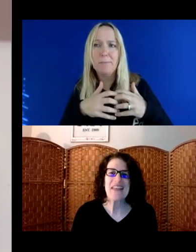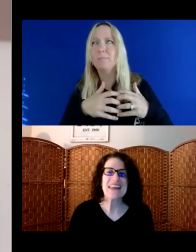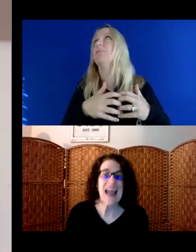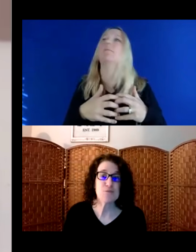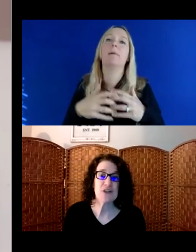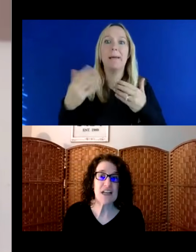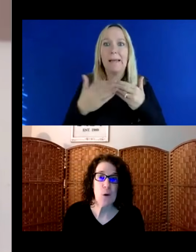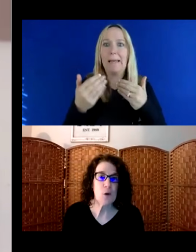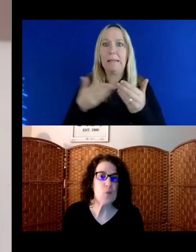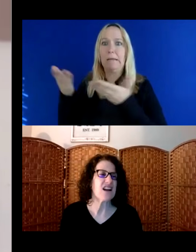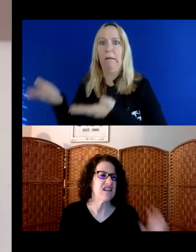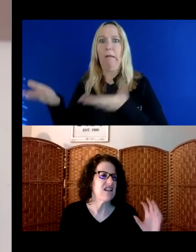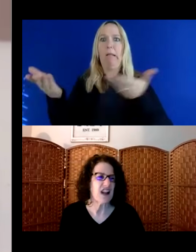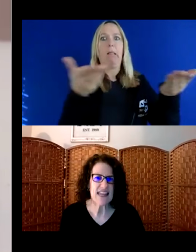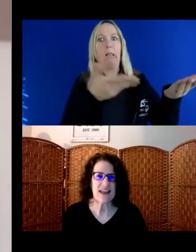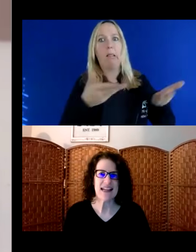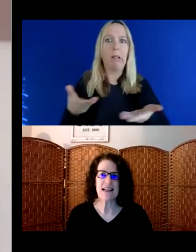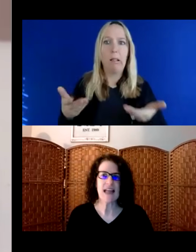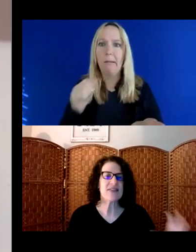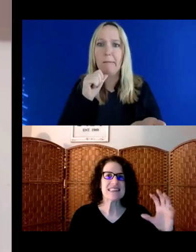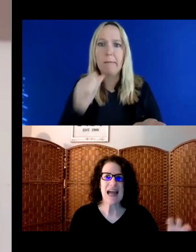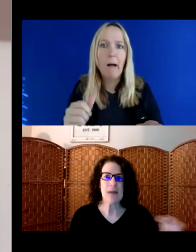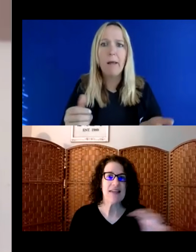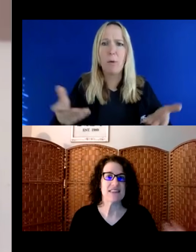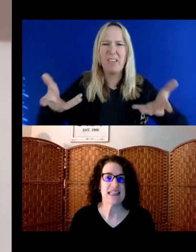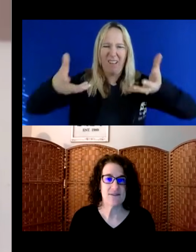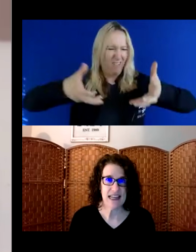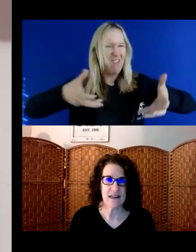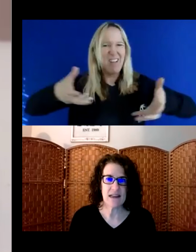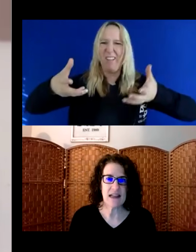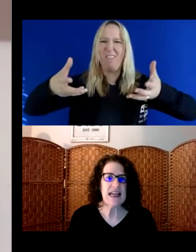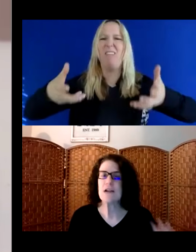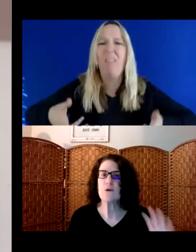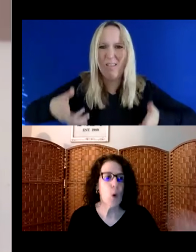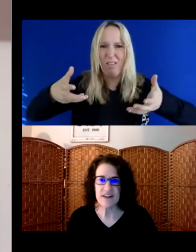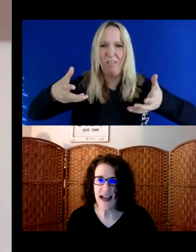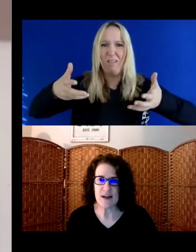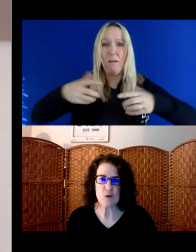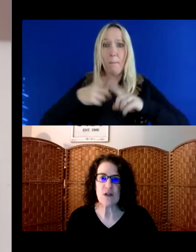The caption decoder was a clunky thing that sat by the TV. Ignore the dials.